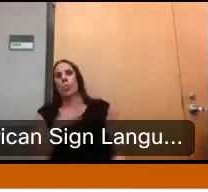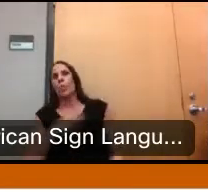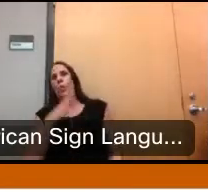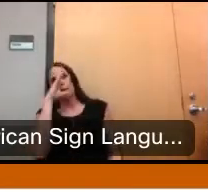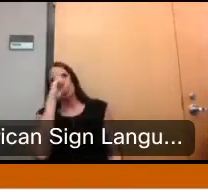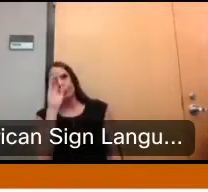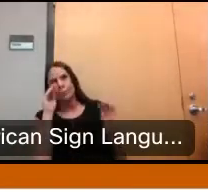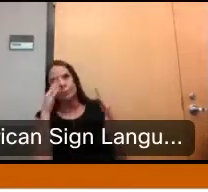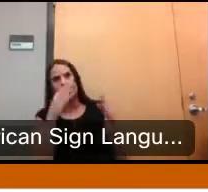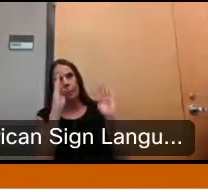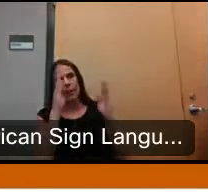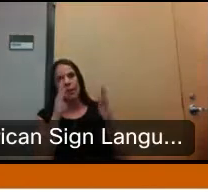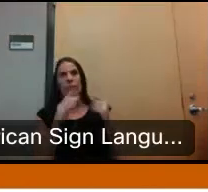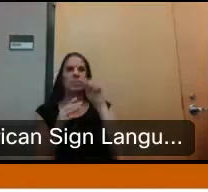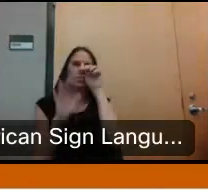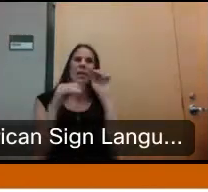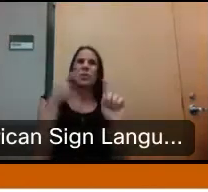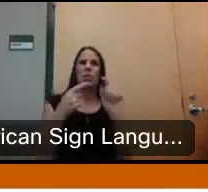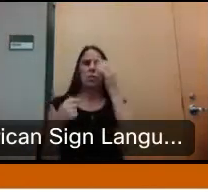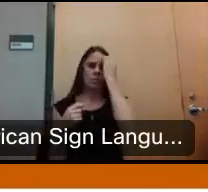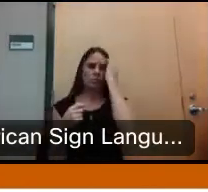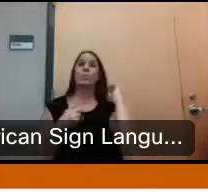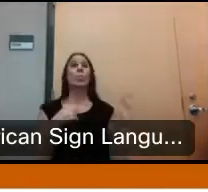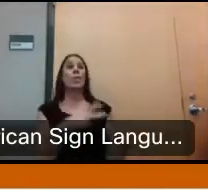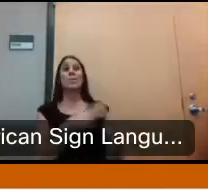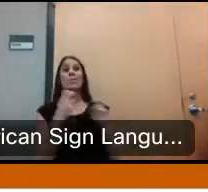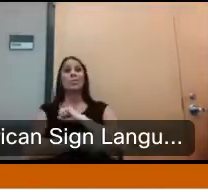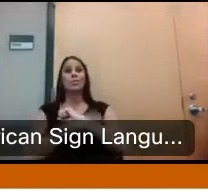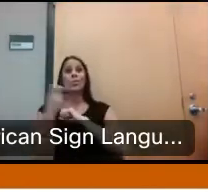part of the goal of it. We just stole the content, credited them and then made it for